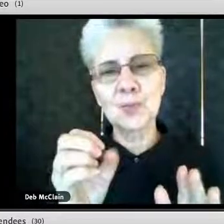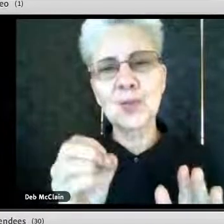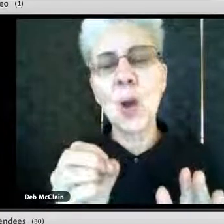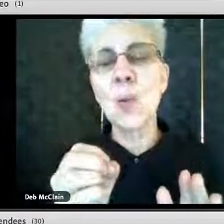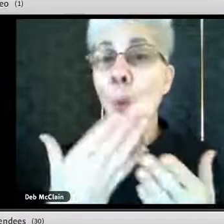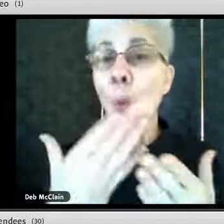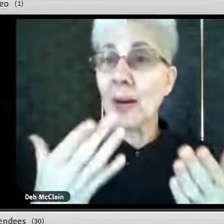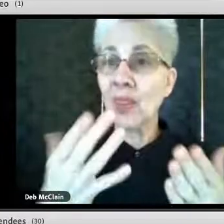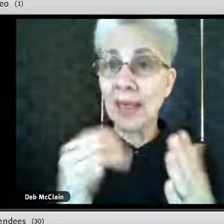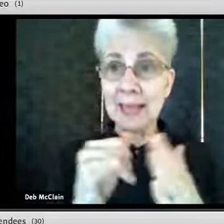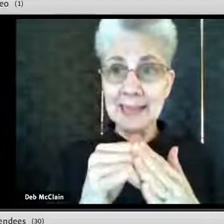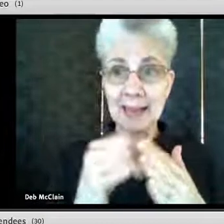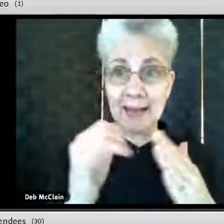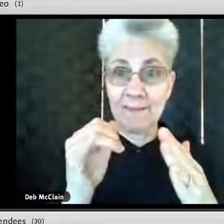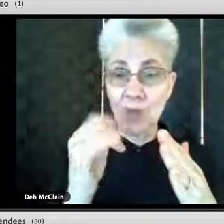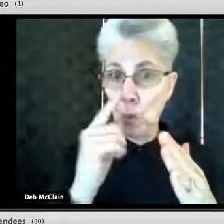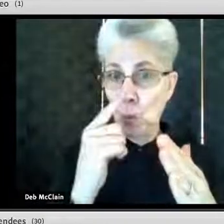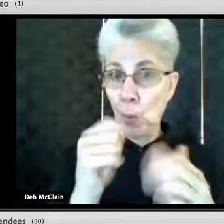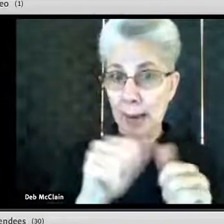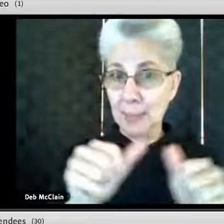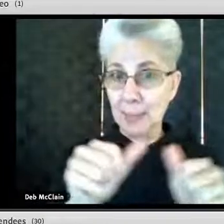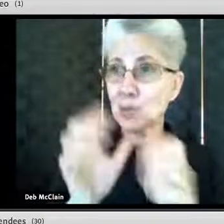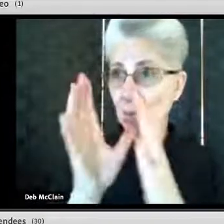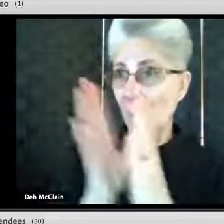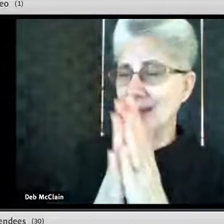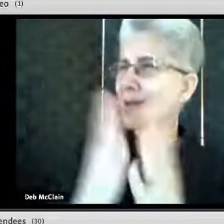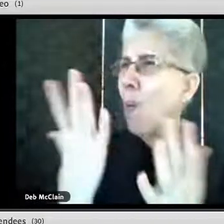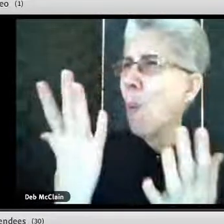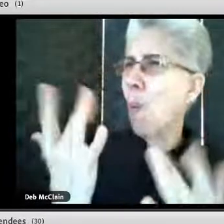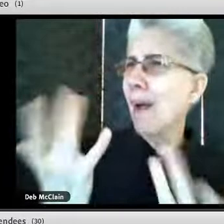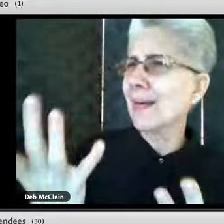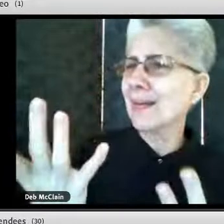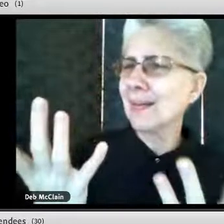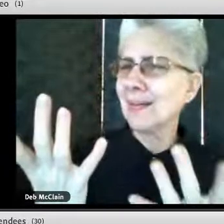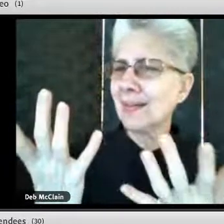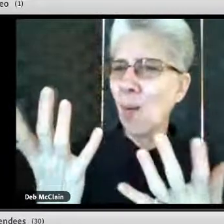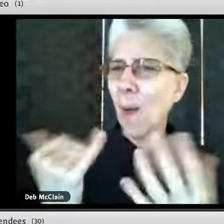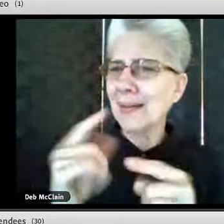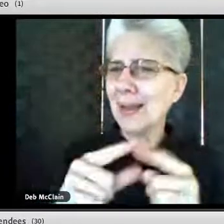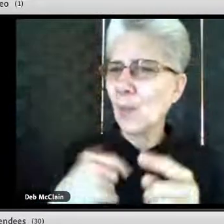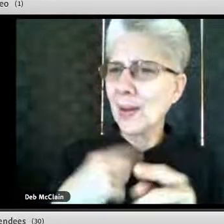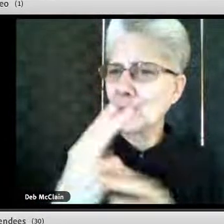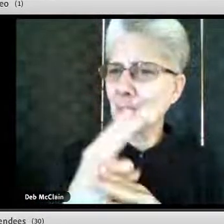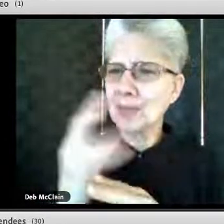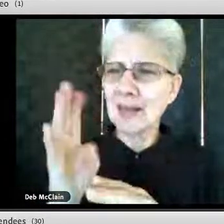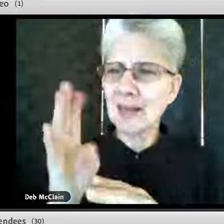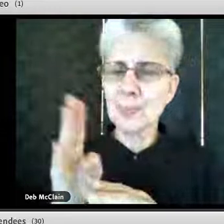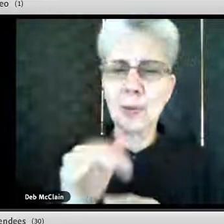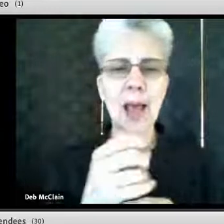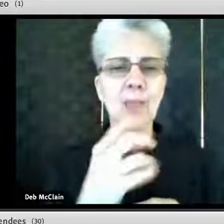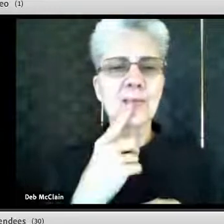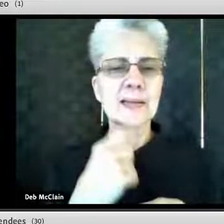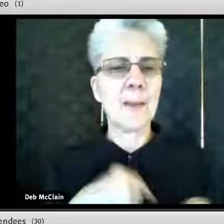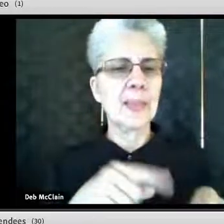And one of the things, if you're in a position to ask, is why. Heather says I'm in the same boat.